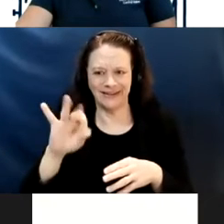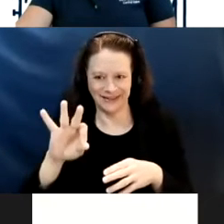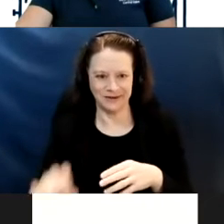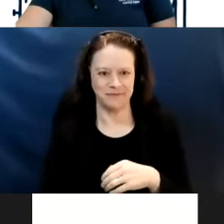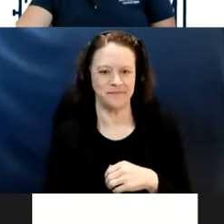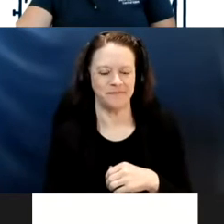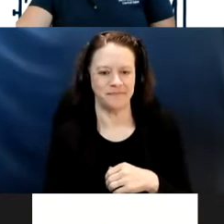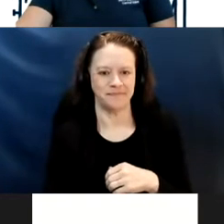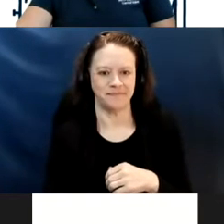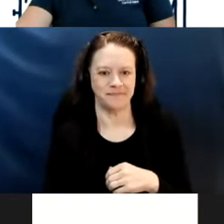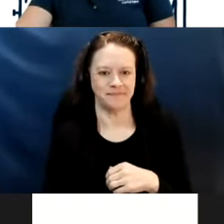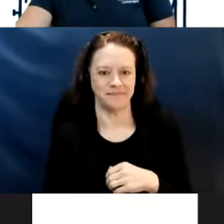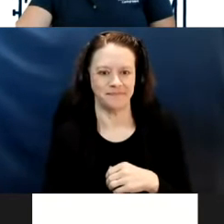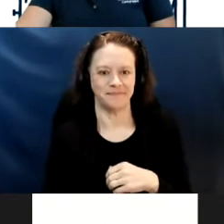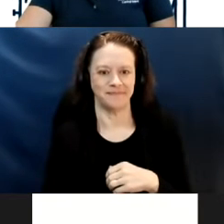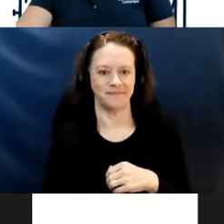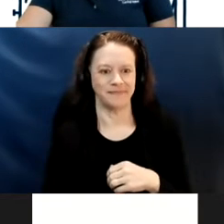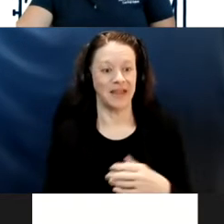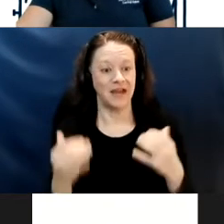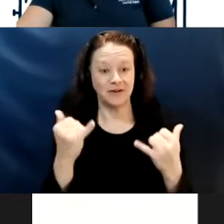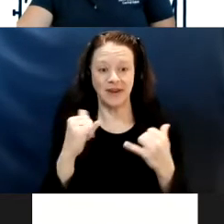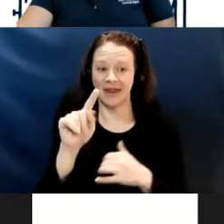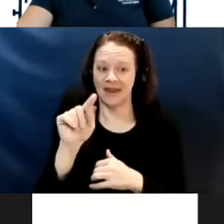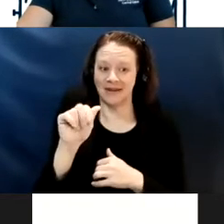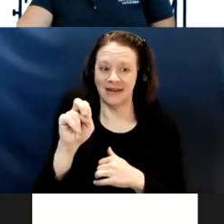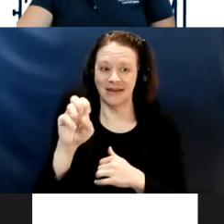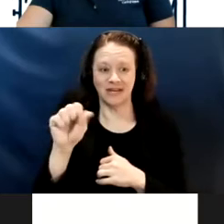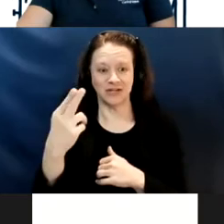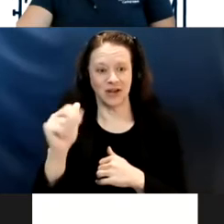and Michael Esquibel, from Resources for Independence Central Valley.